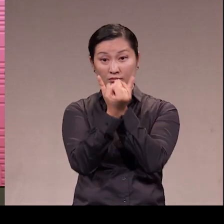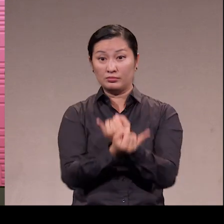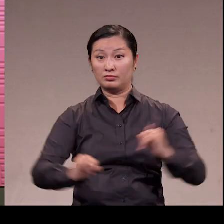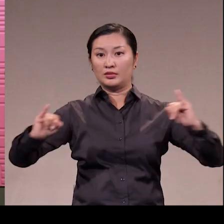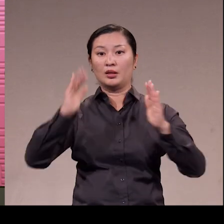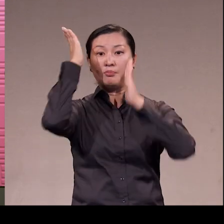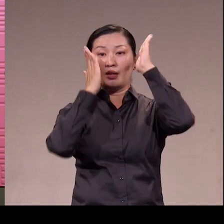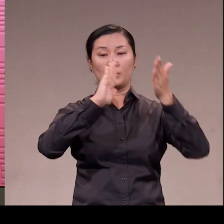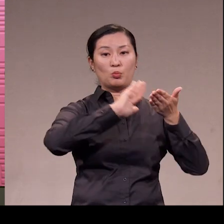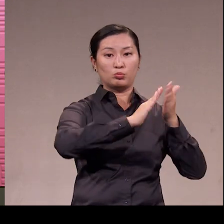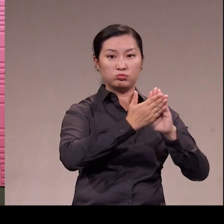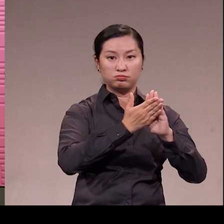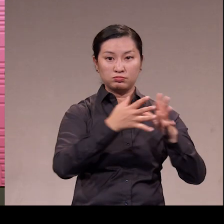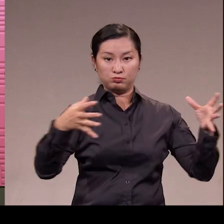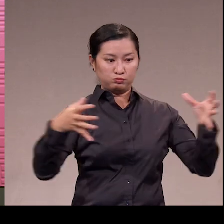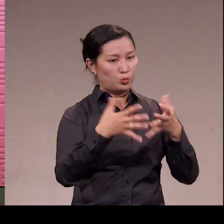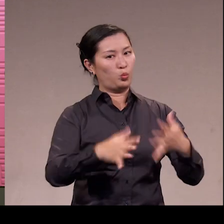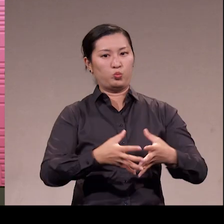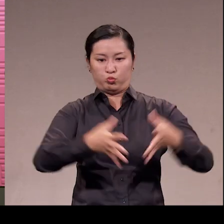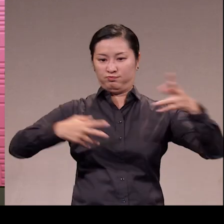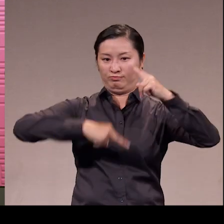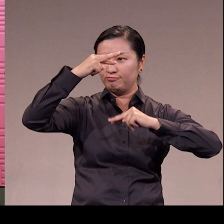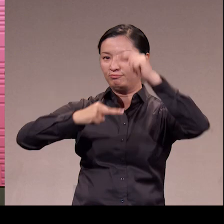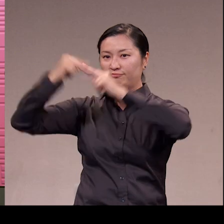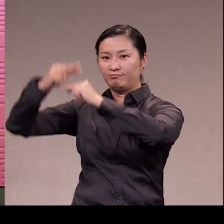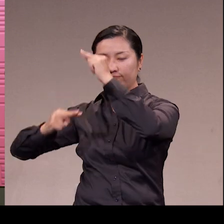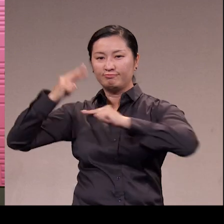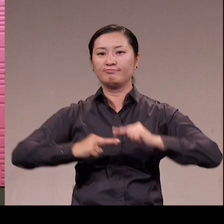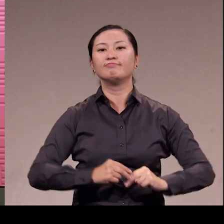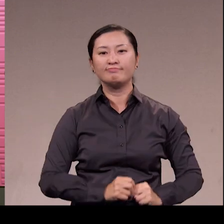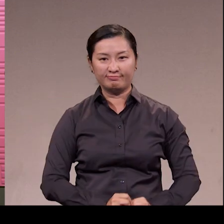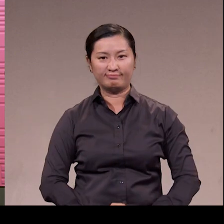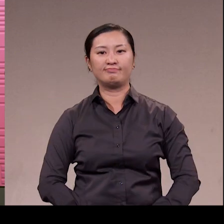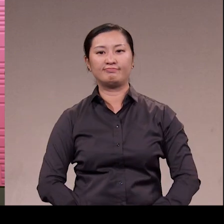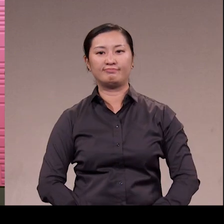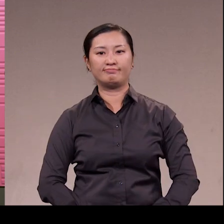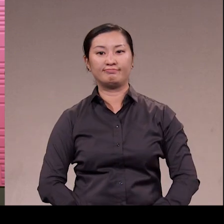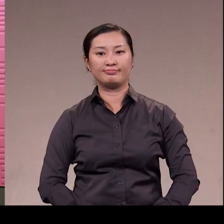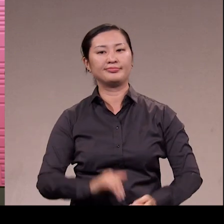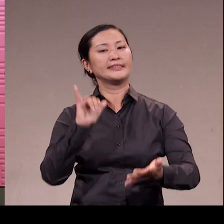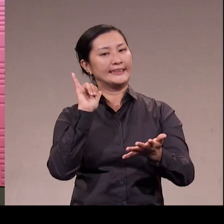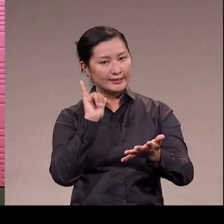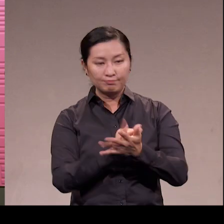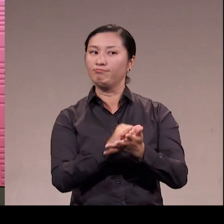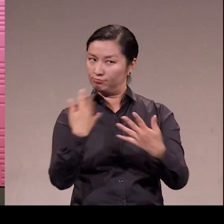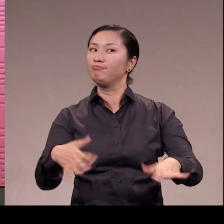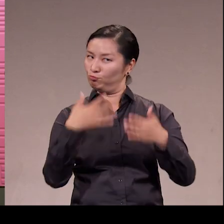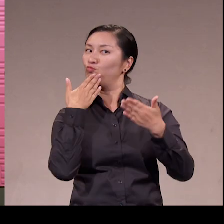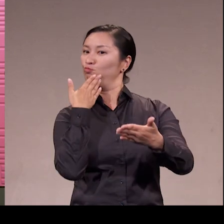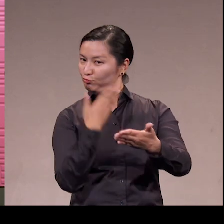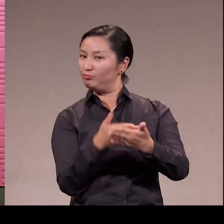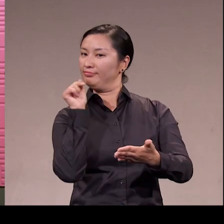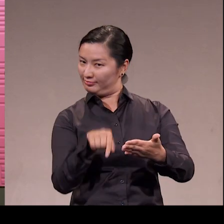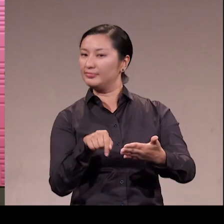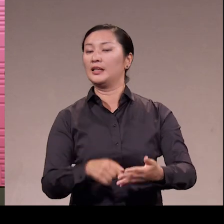enormous progress that is very uplifting. Today, Malays are represented in every